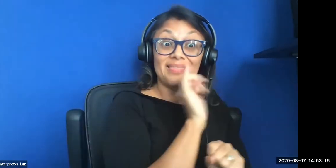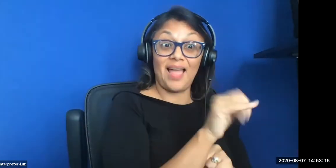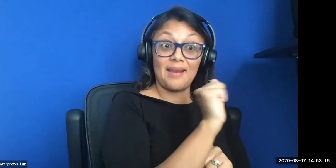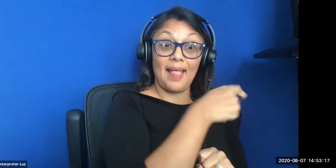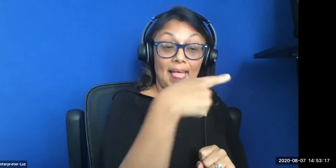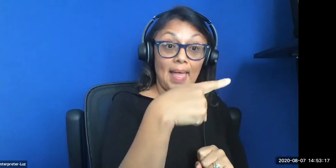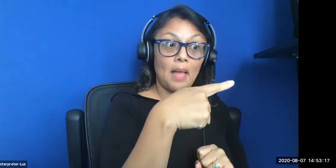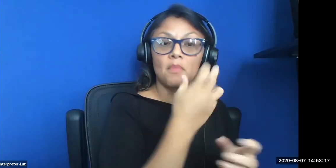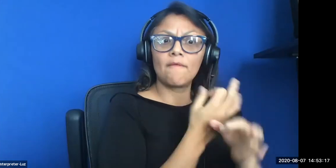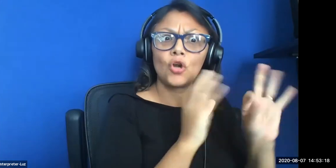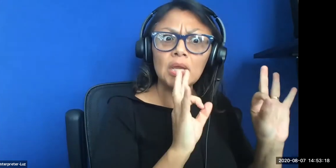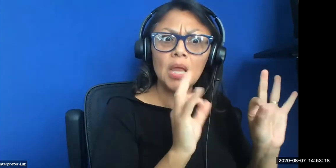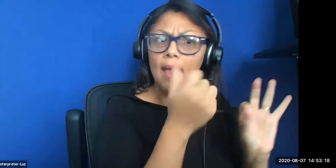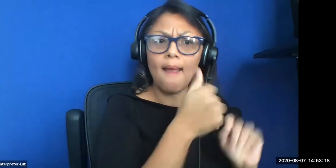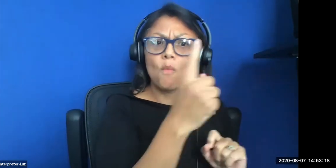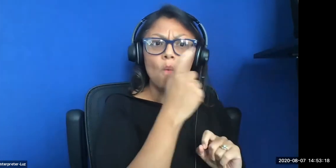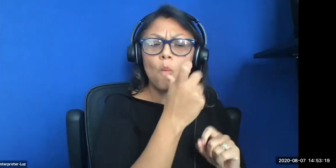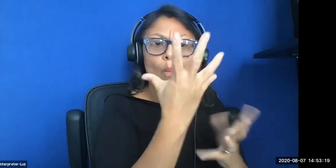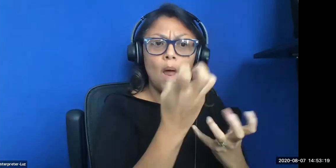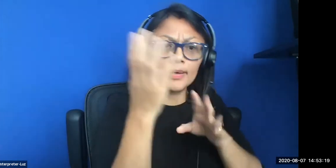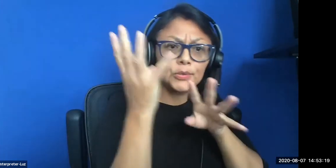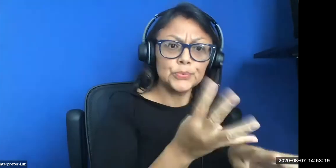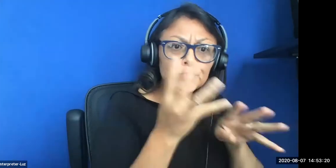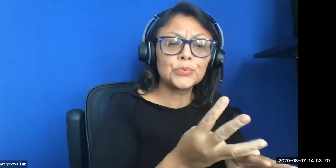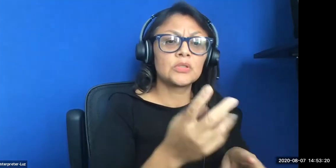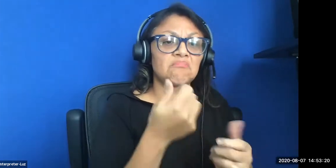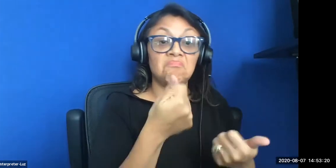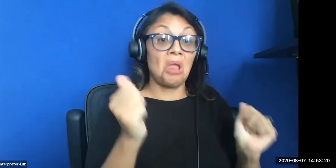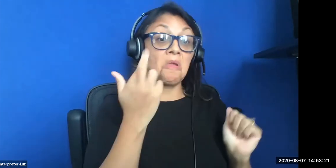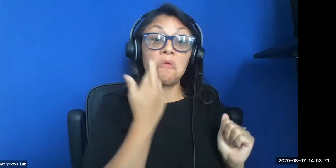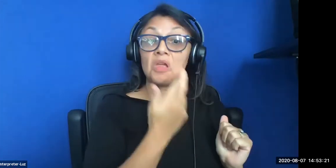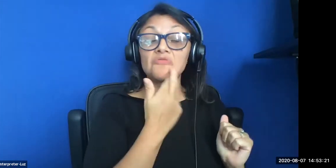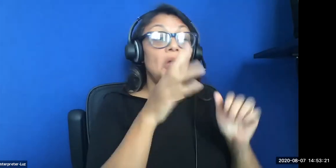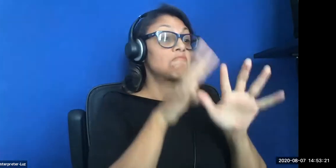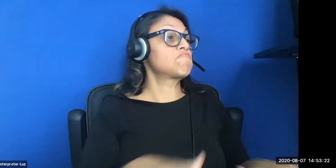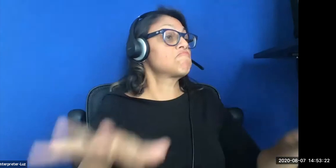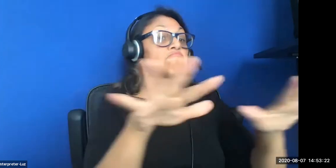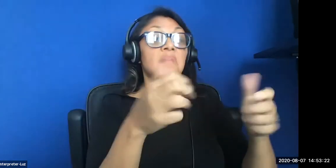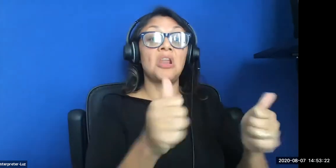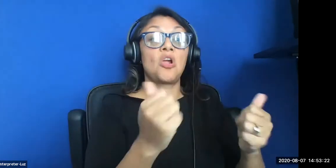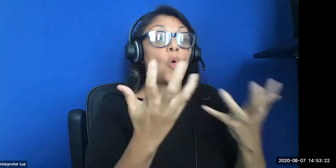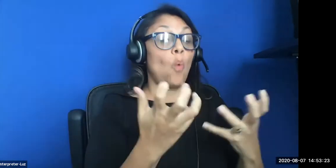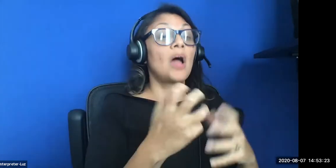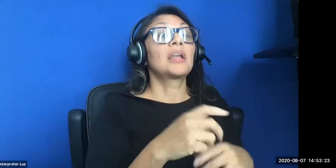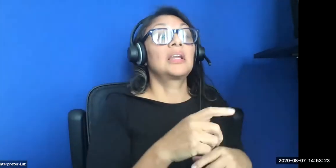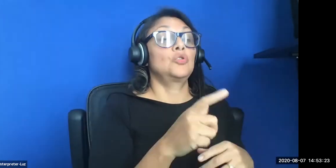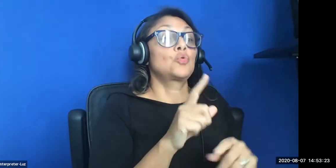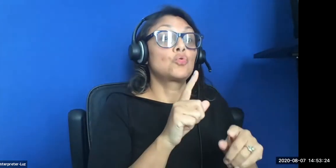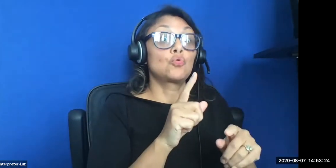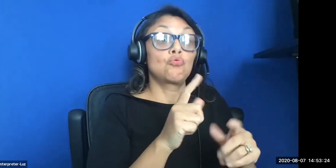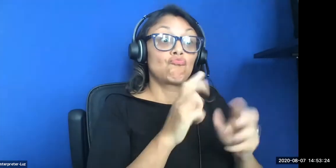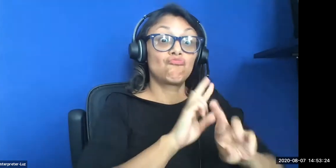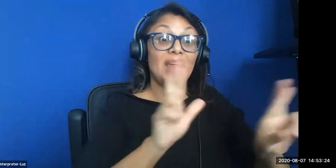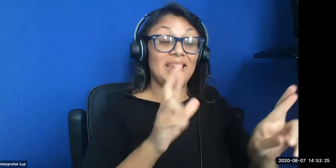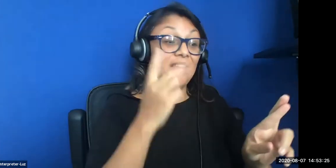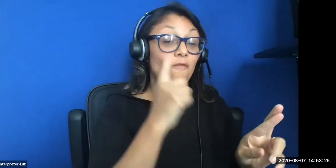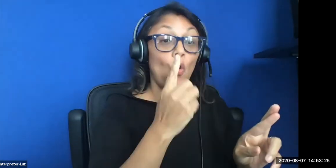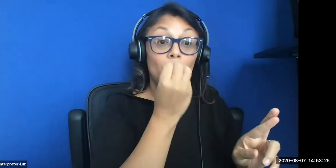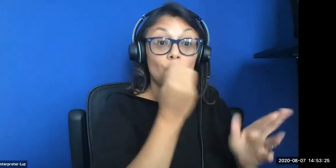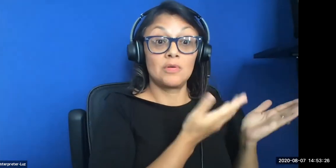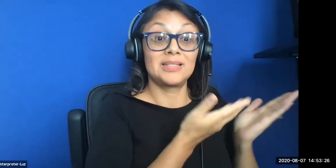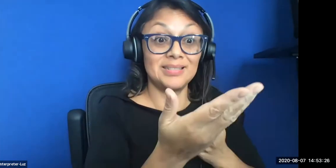Channelle Charest: free for anyone who wanted to download it. So any restaurant anywhere who wanted to switch to take out an online ordering could have that option available to them for free.